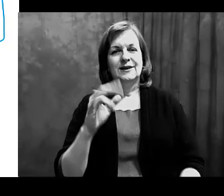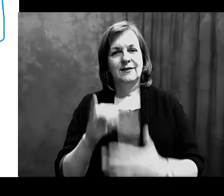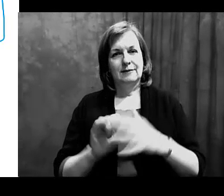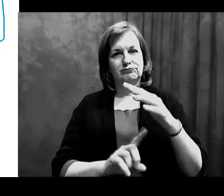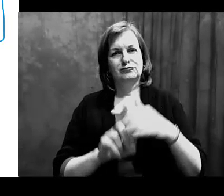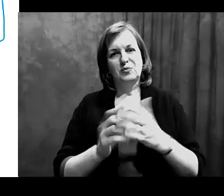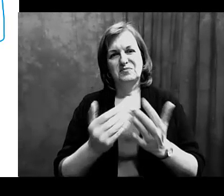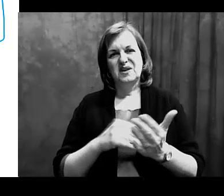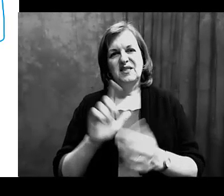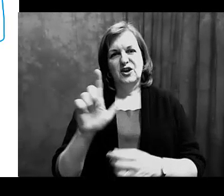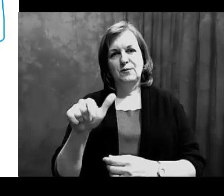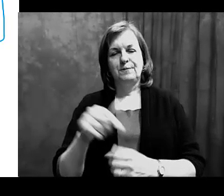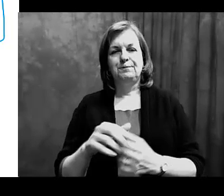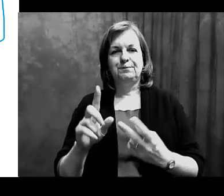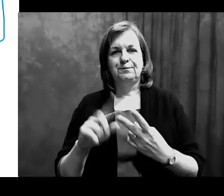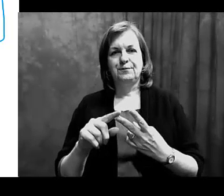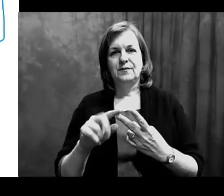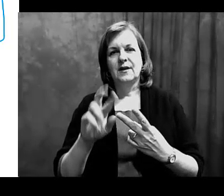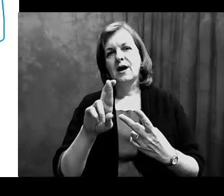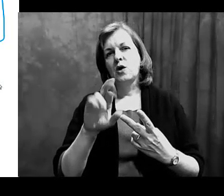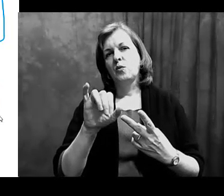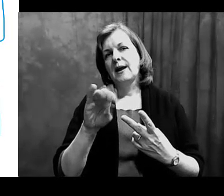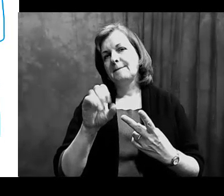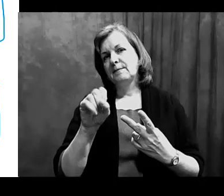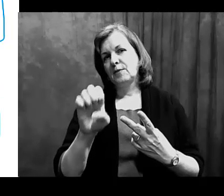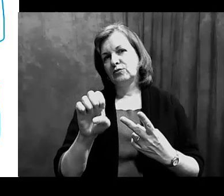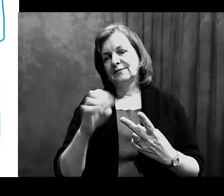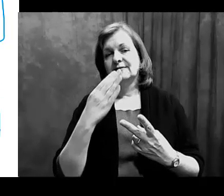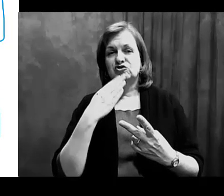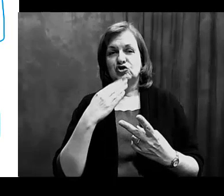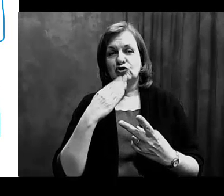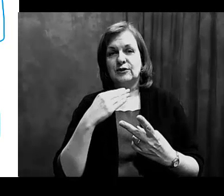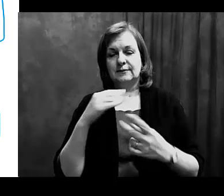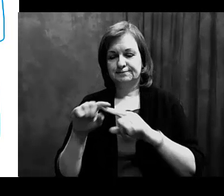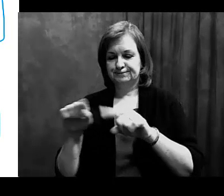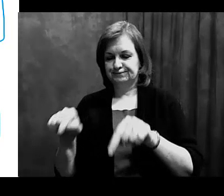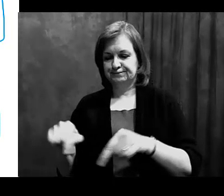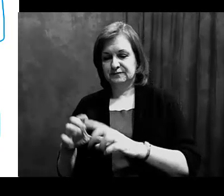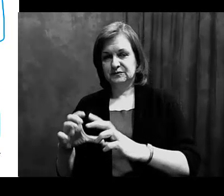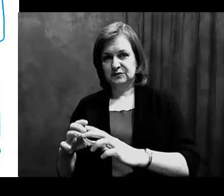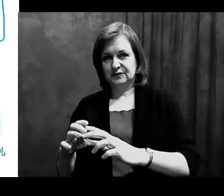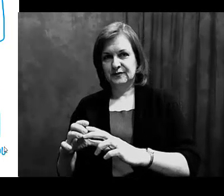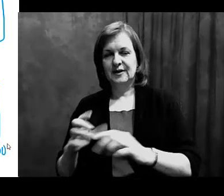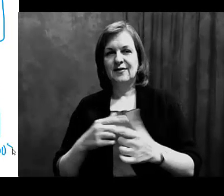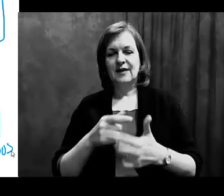we will see it again later on -- we have a ribose or sugar